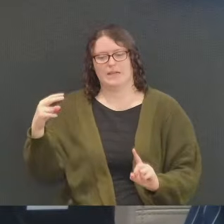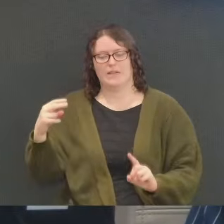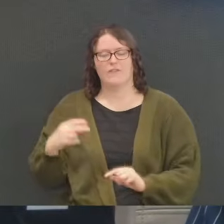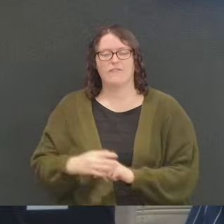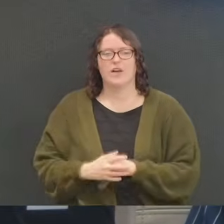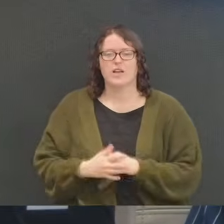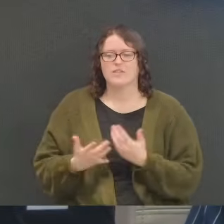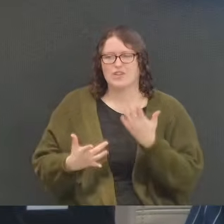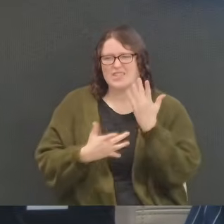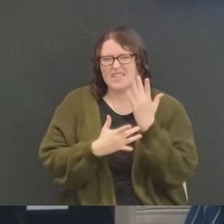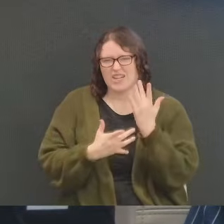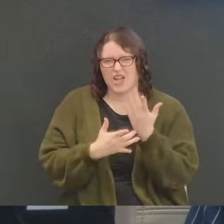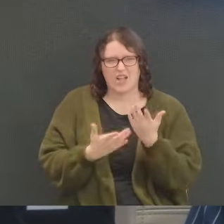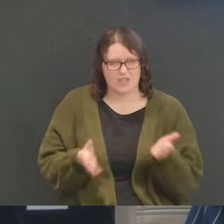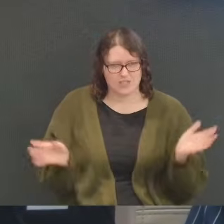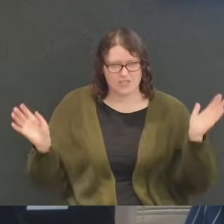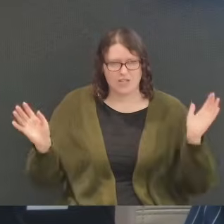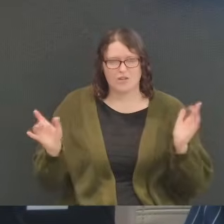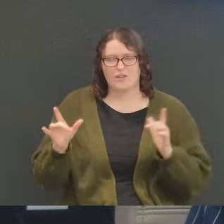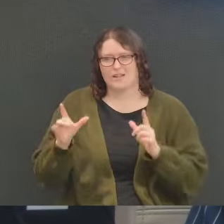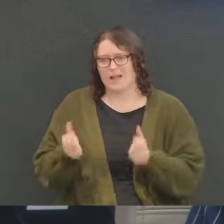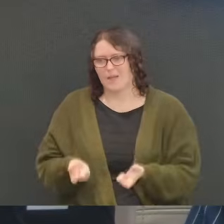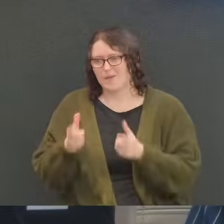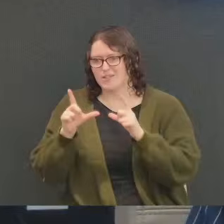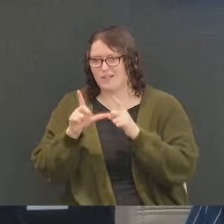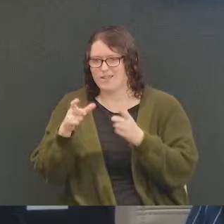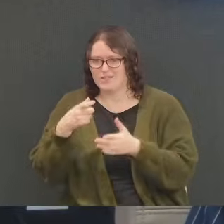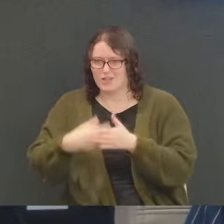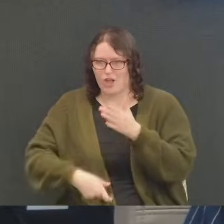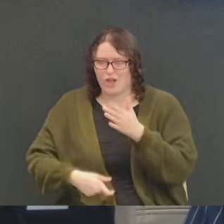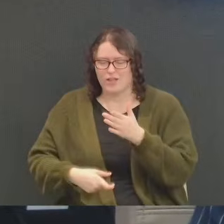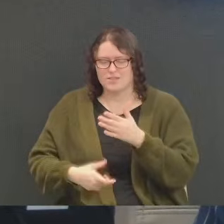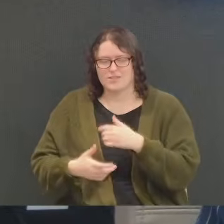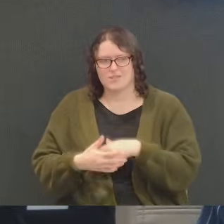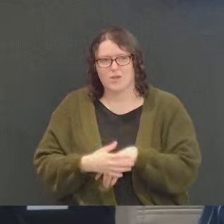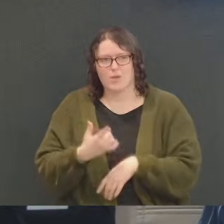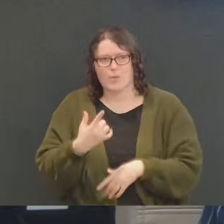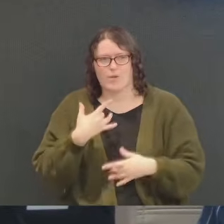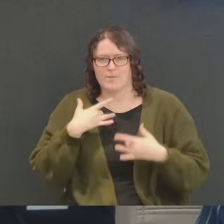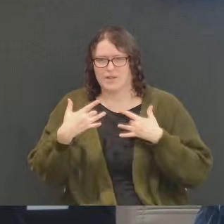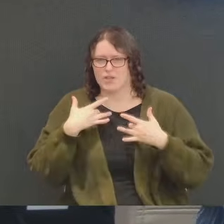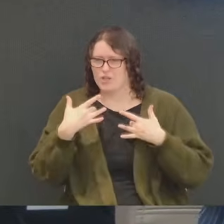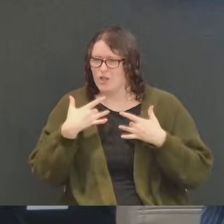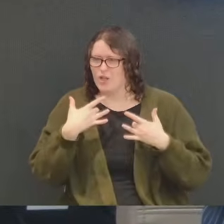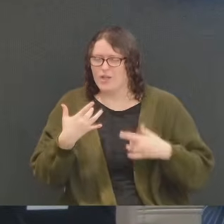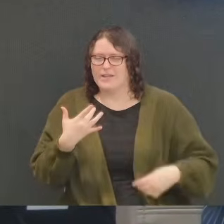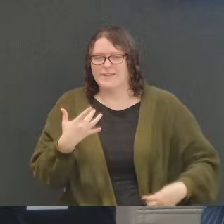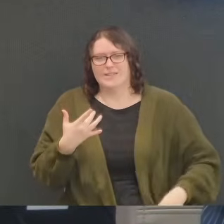technology in general and licensing in general. Uh, one of the concerns I had about u this room